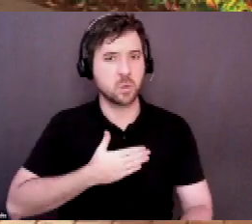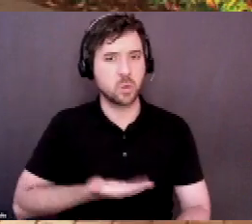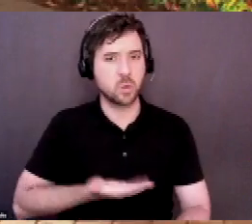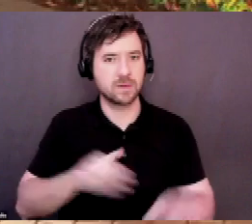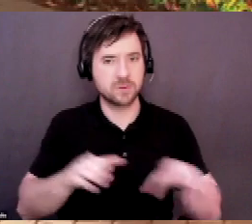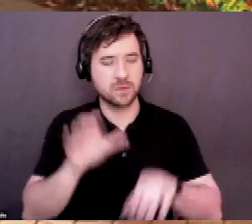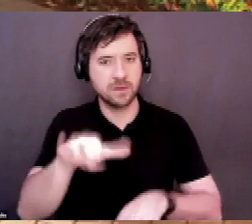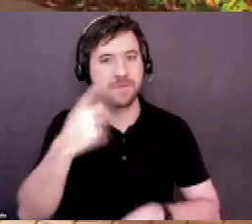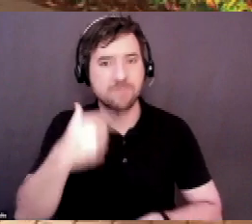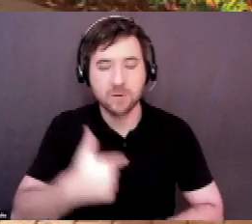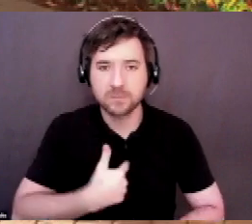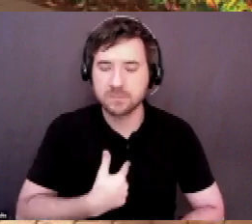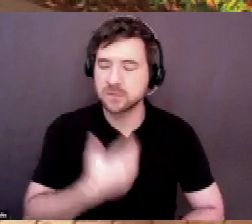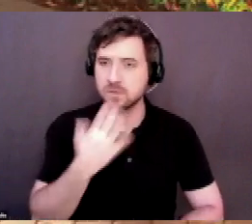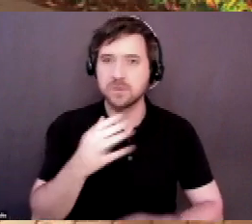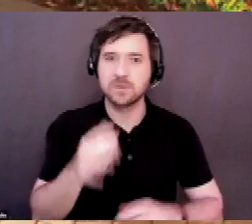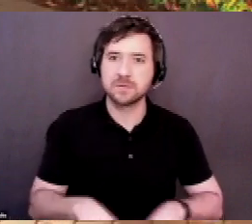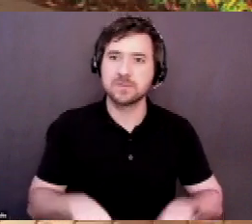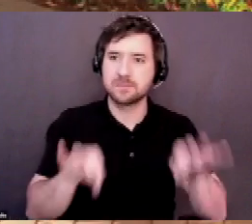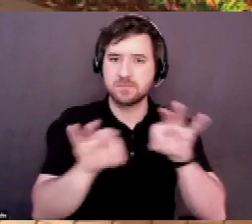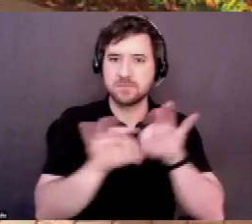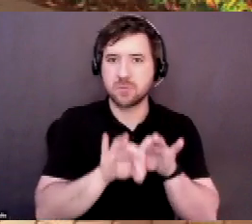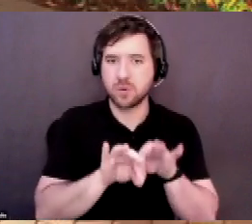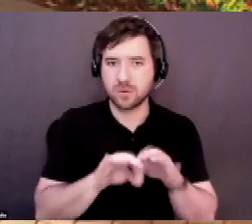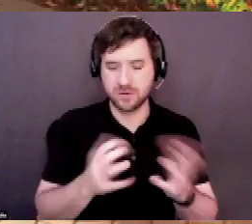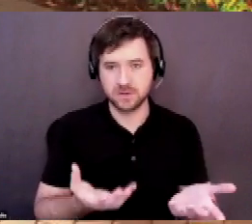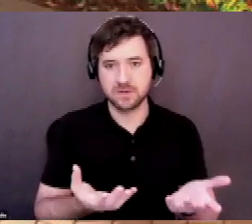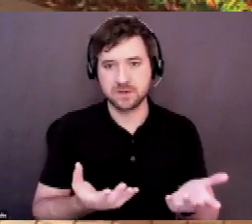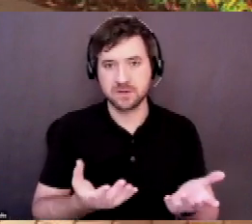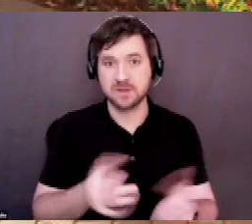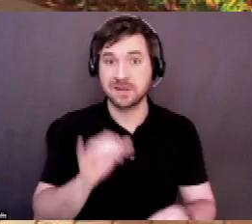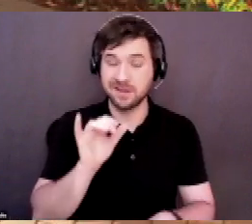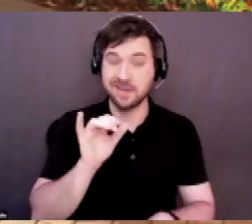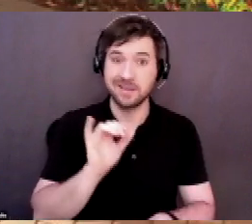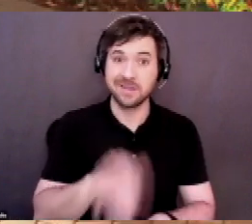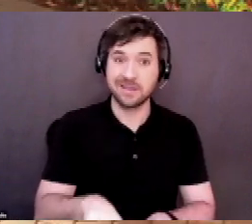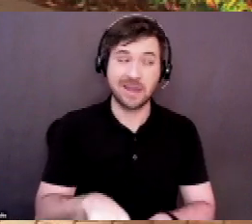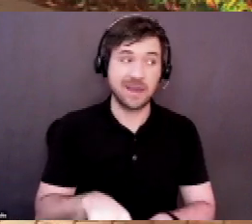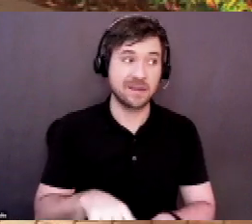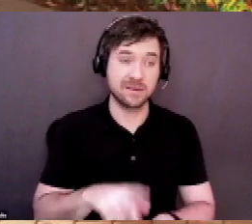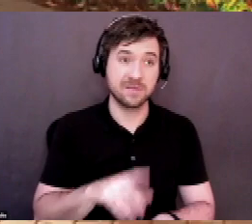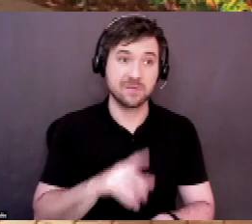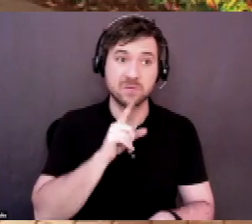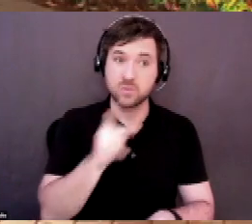it was integral to me and my baby, having a really good outcome